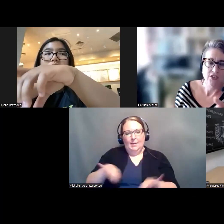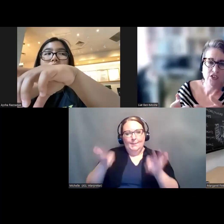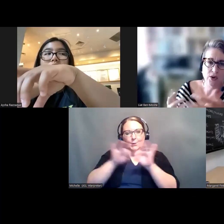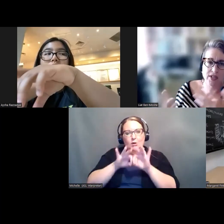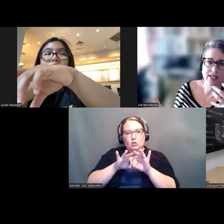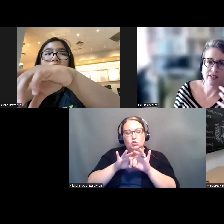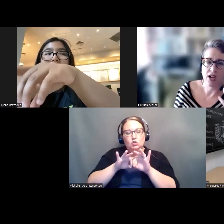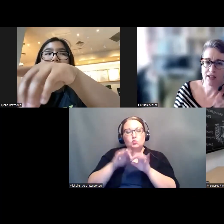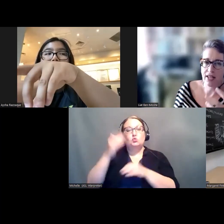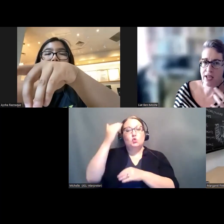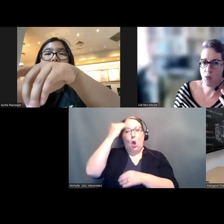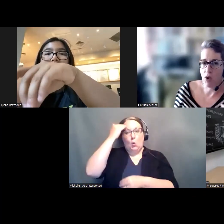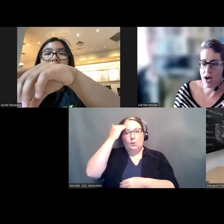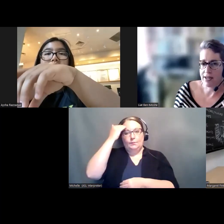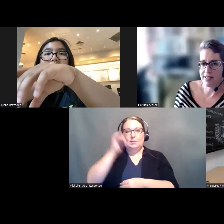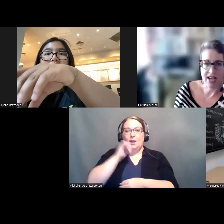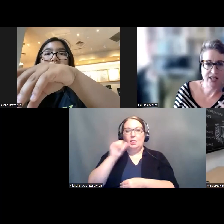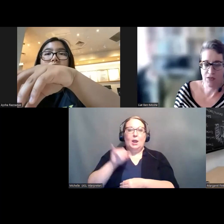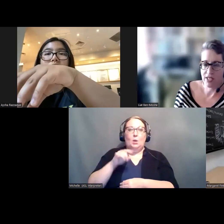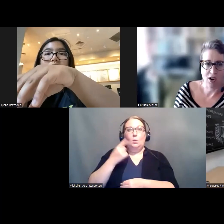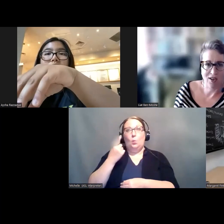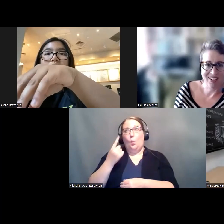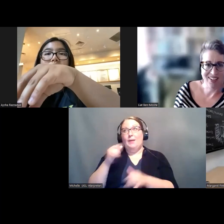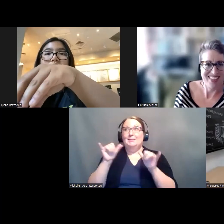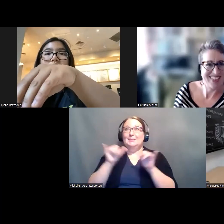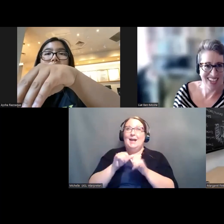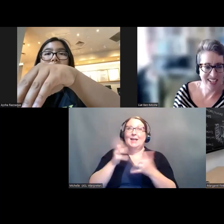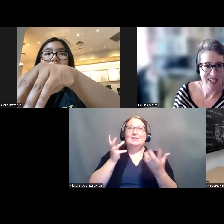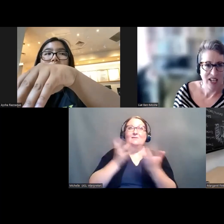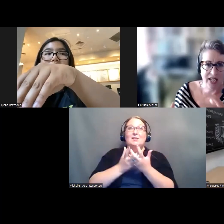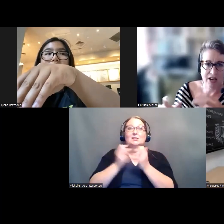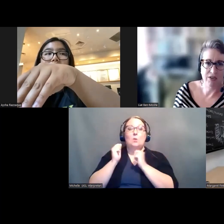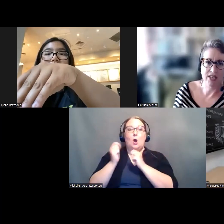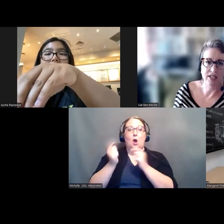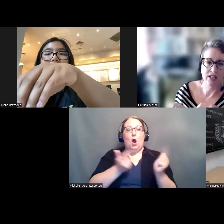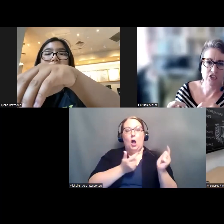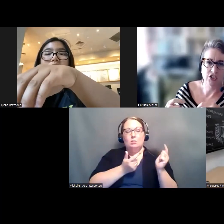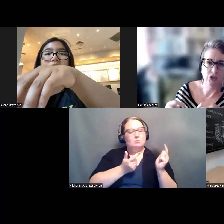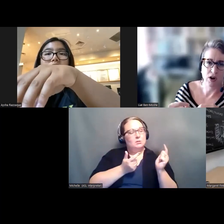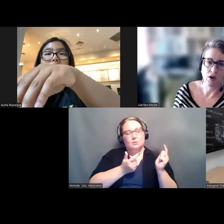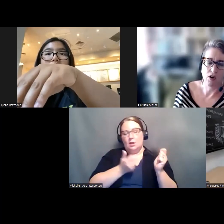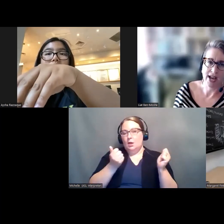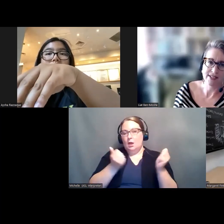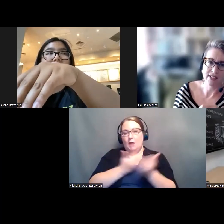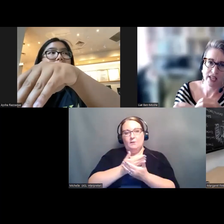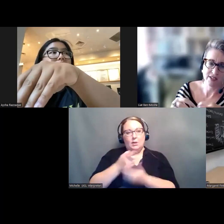So it's not like a one-size-fits-all thing, like everything that you are all asking has